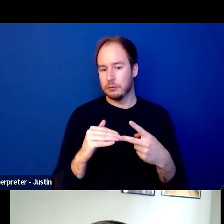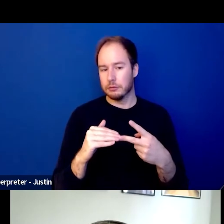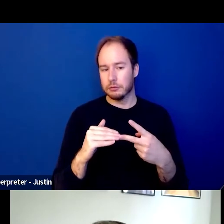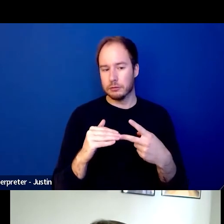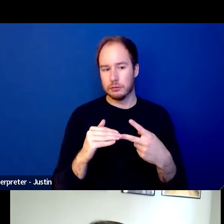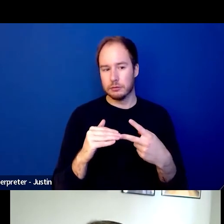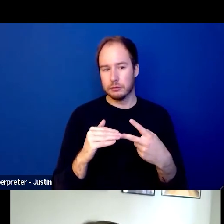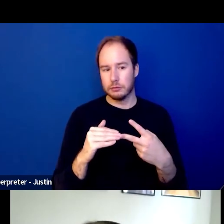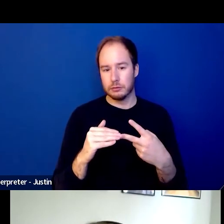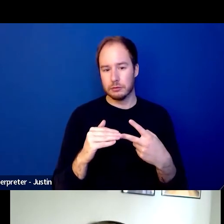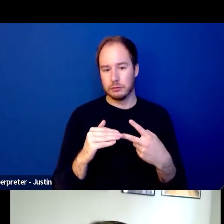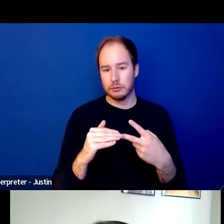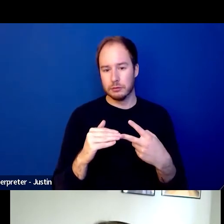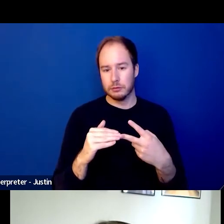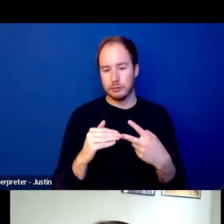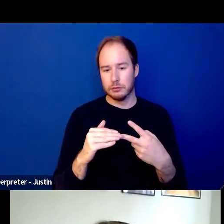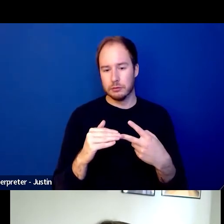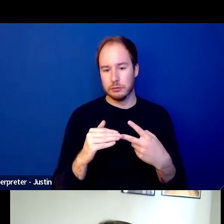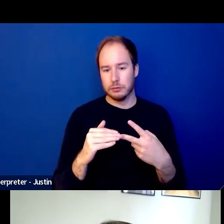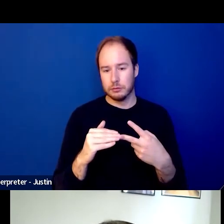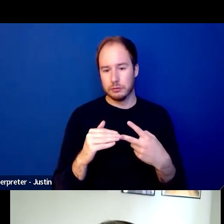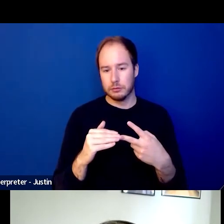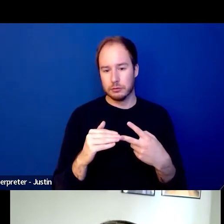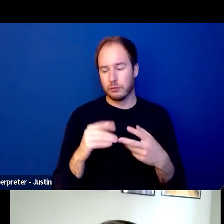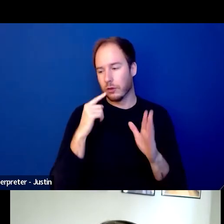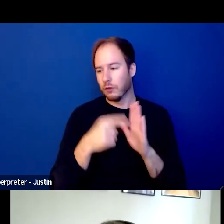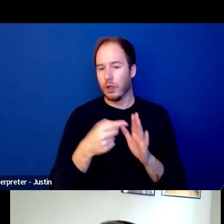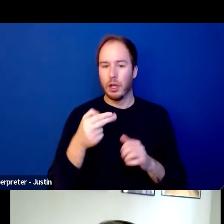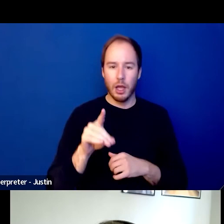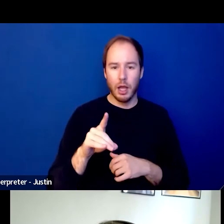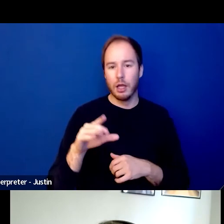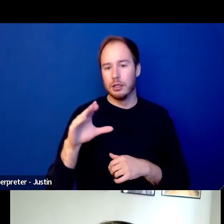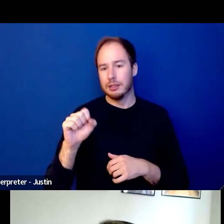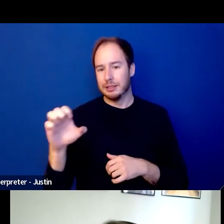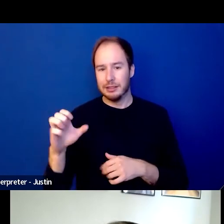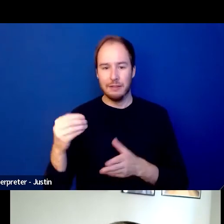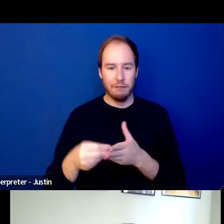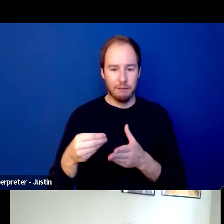especially relating to the fact that at least through HUD, like CoC funding, I don't know if that's just what you were talking about,